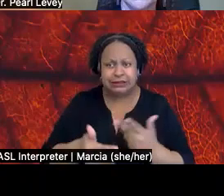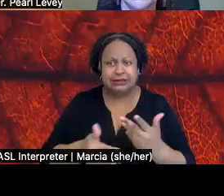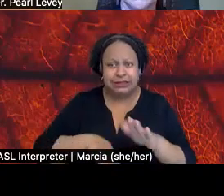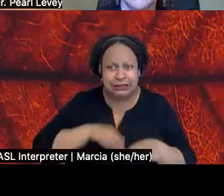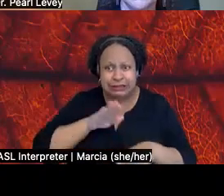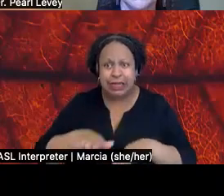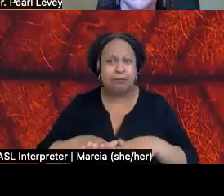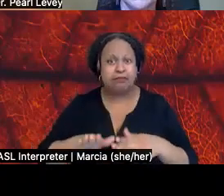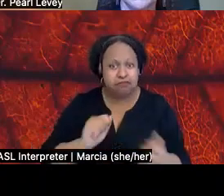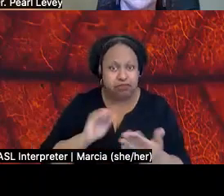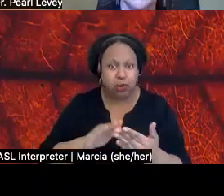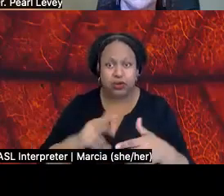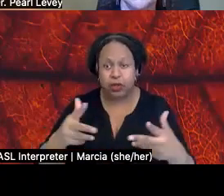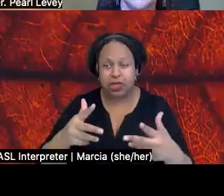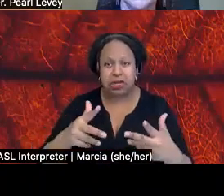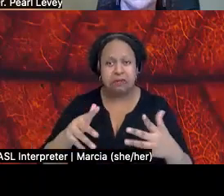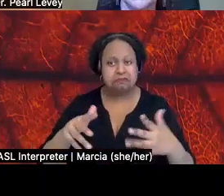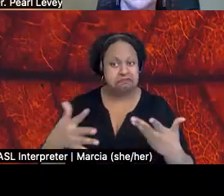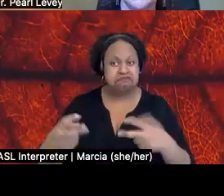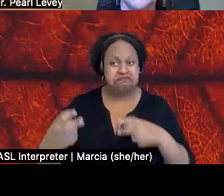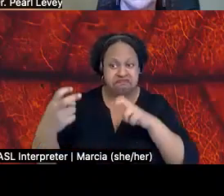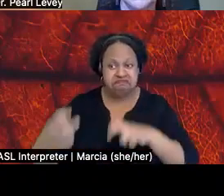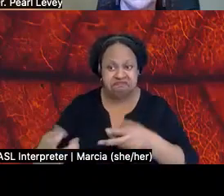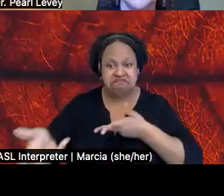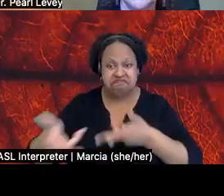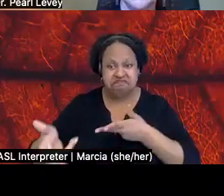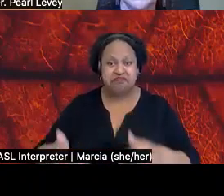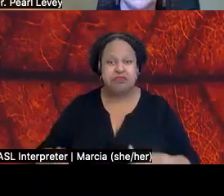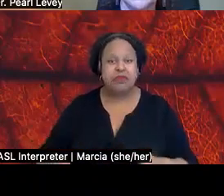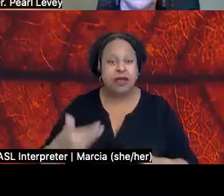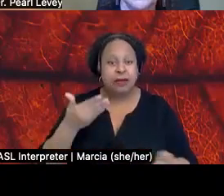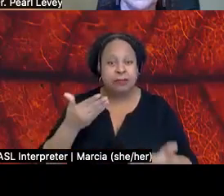So, maybe we can just take a couple comments through the Q and A future